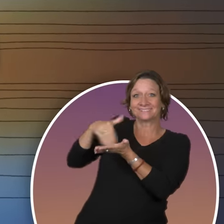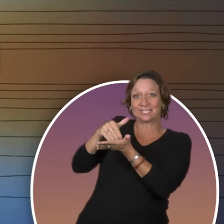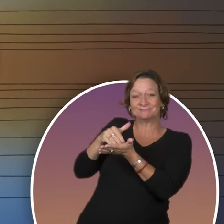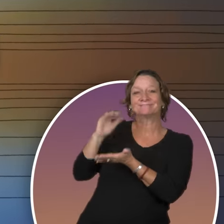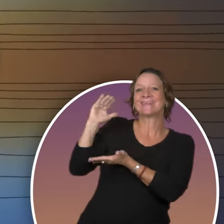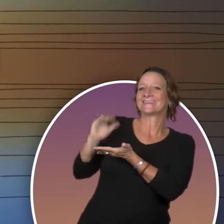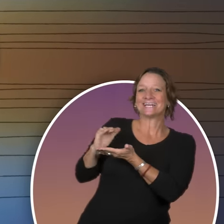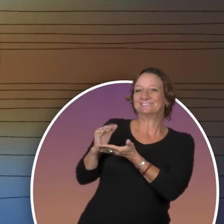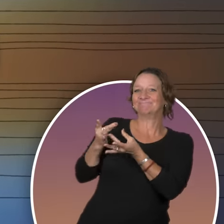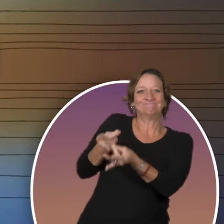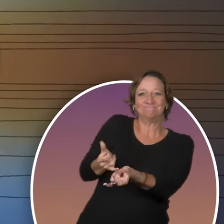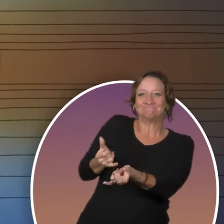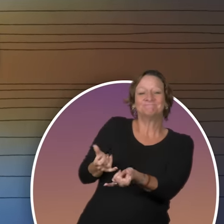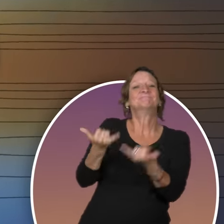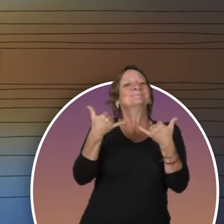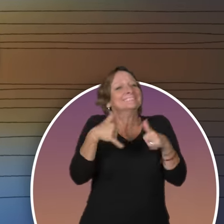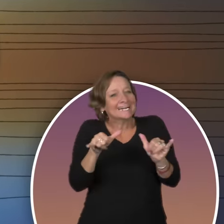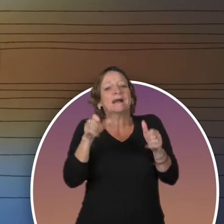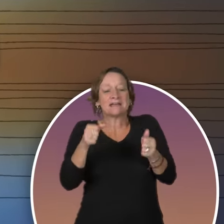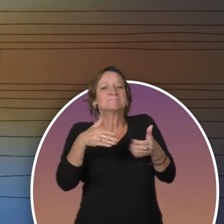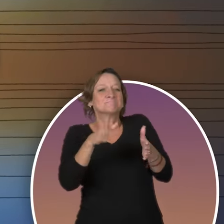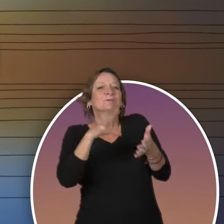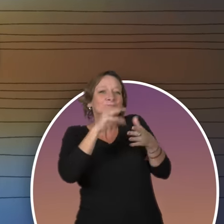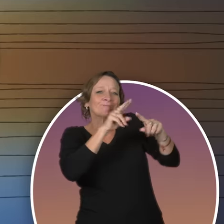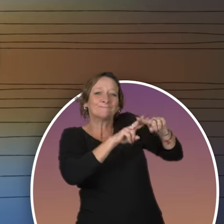a less efficient process that can still allow for a large vocabulary